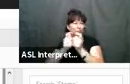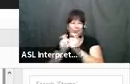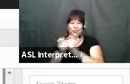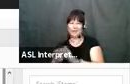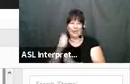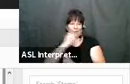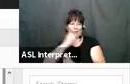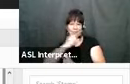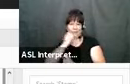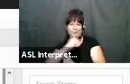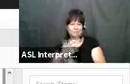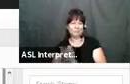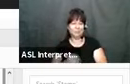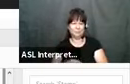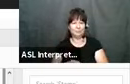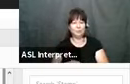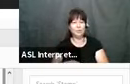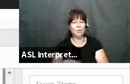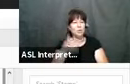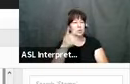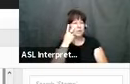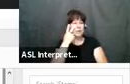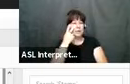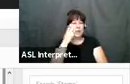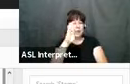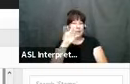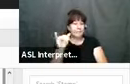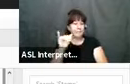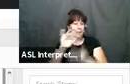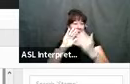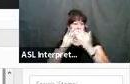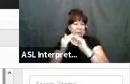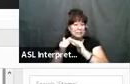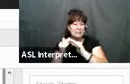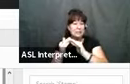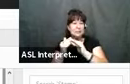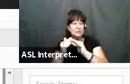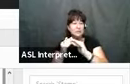If you look at the covid-19 cases by city, and we're still trying to collect this